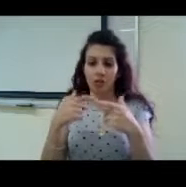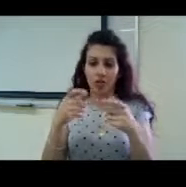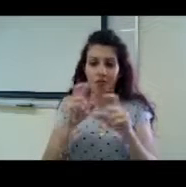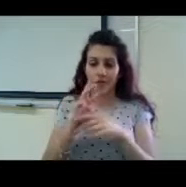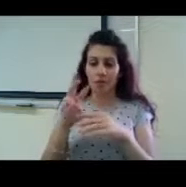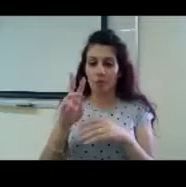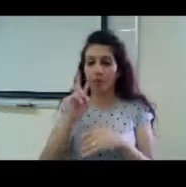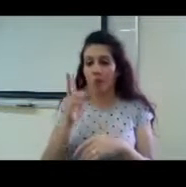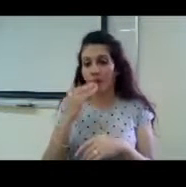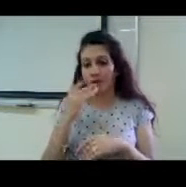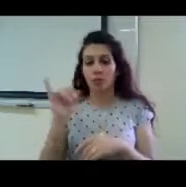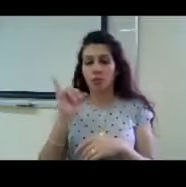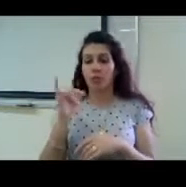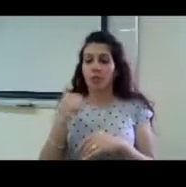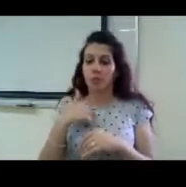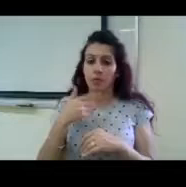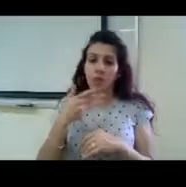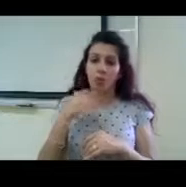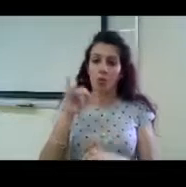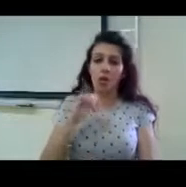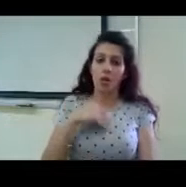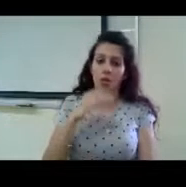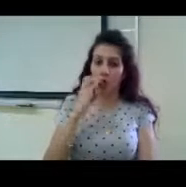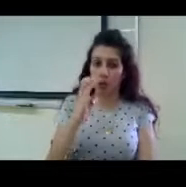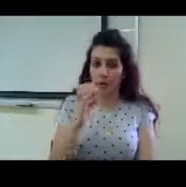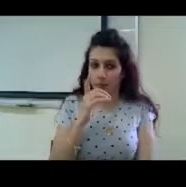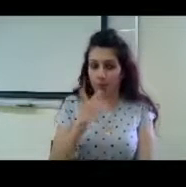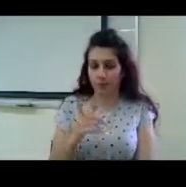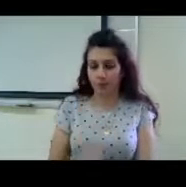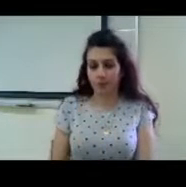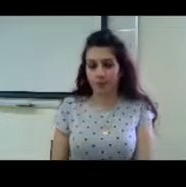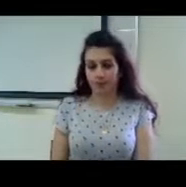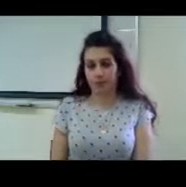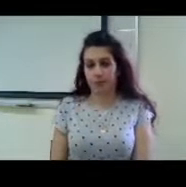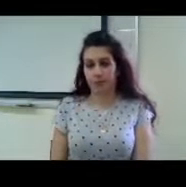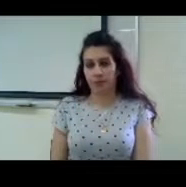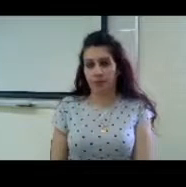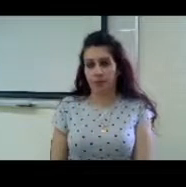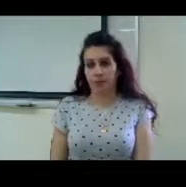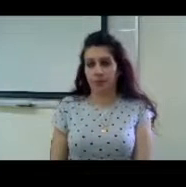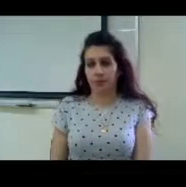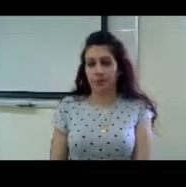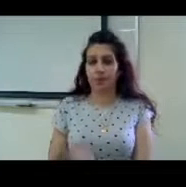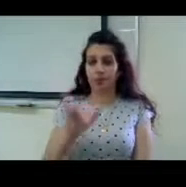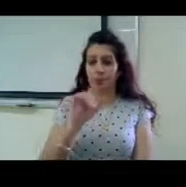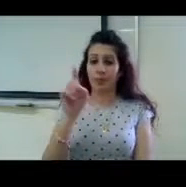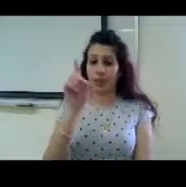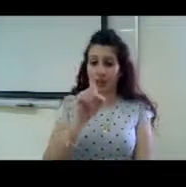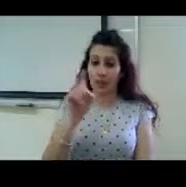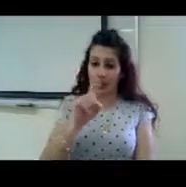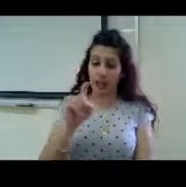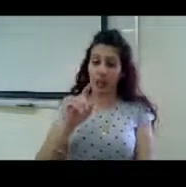by the strap line our rights are one our methods are different and I don't think